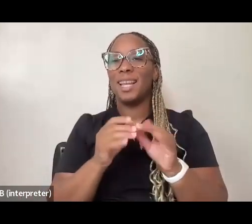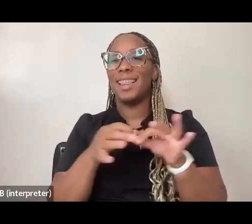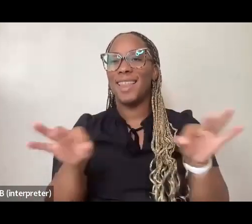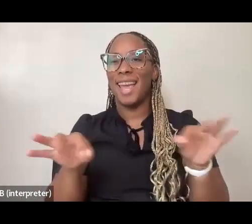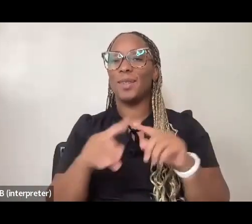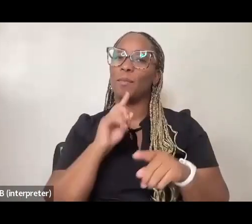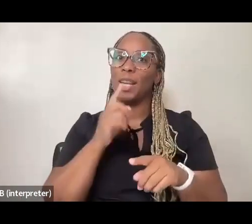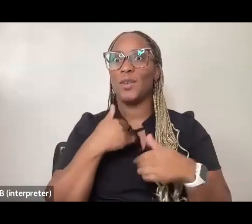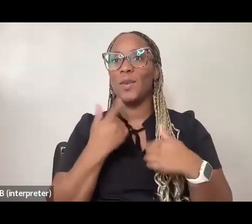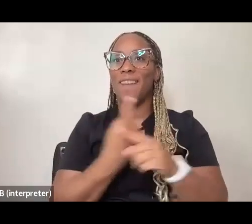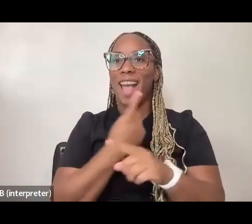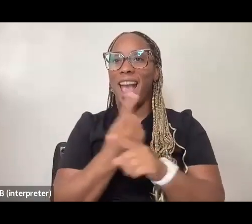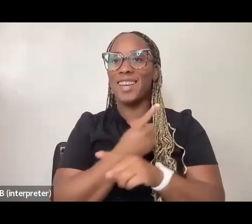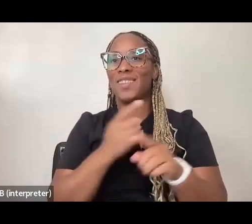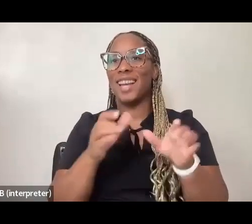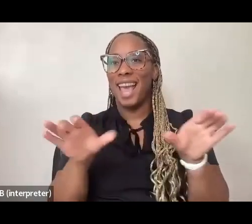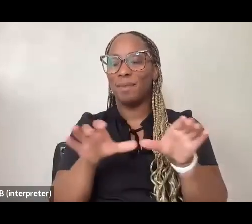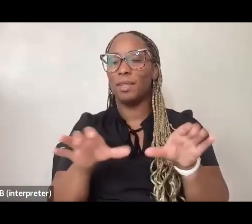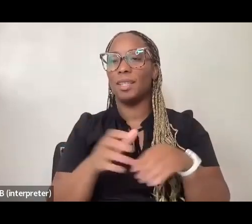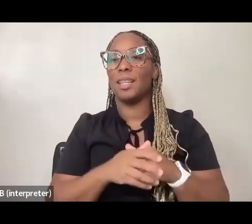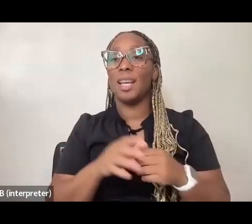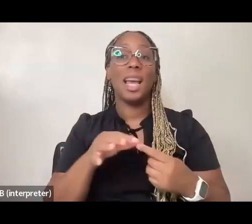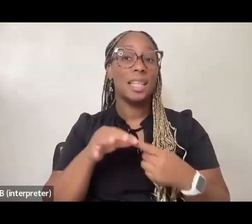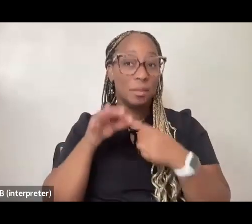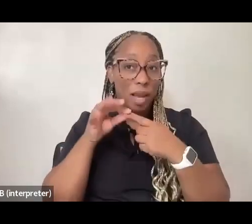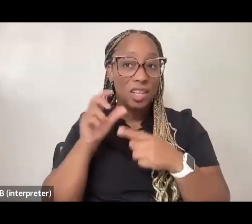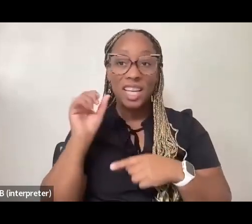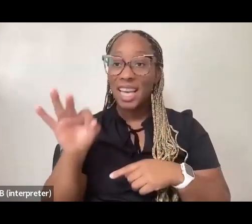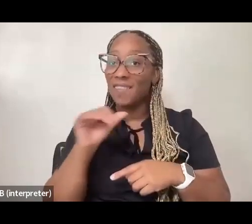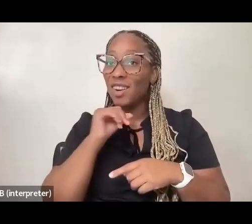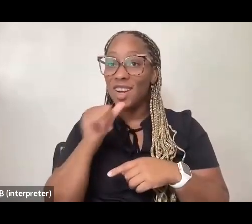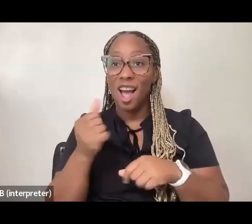captions, especially if you are not captioning in English.